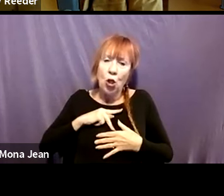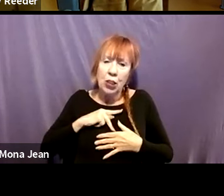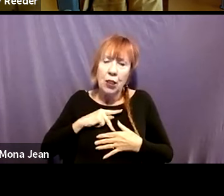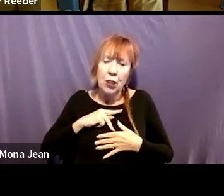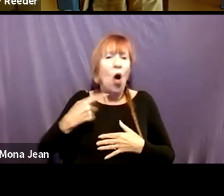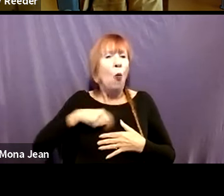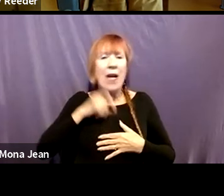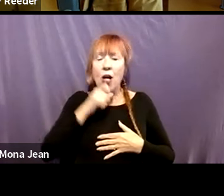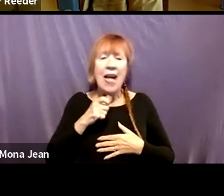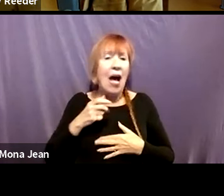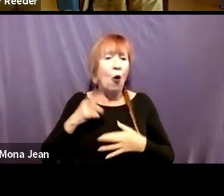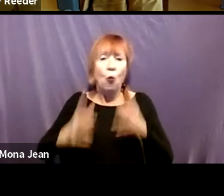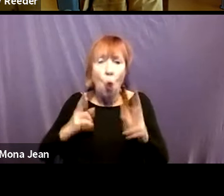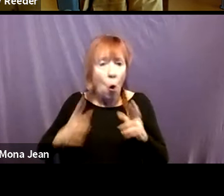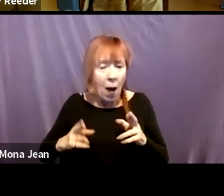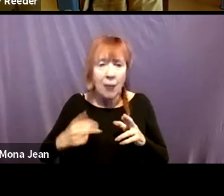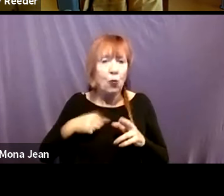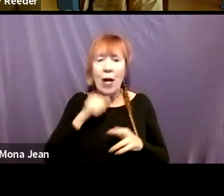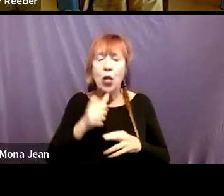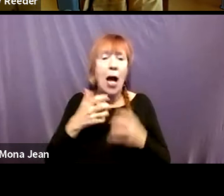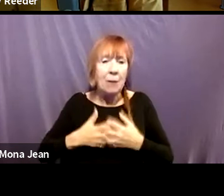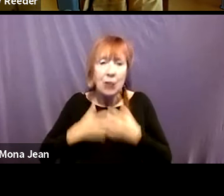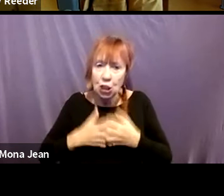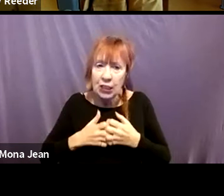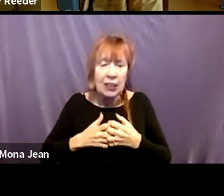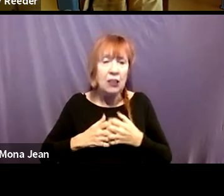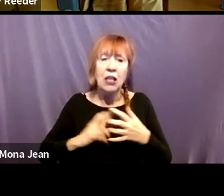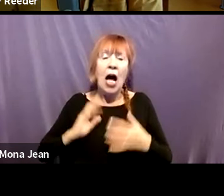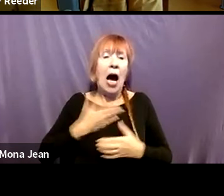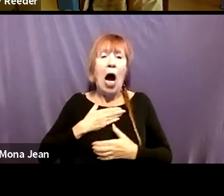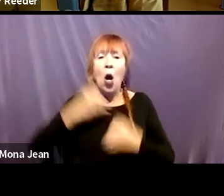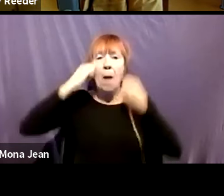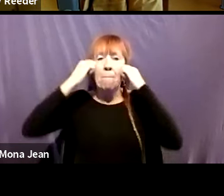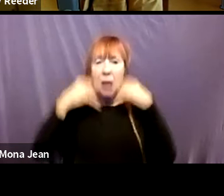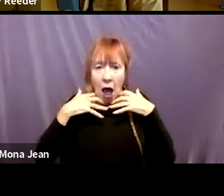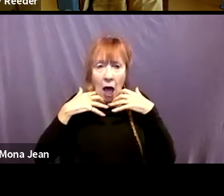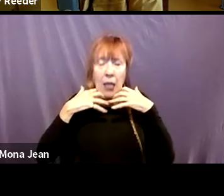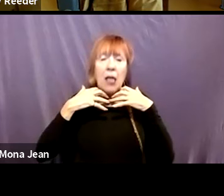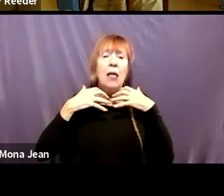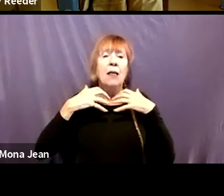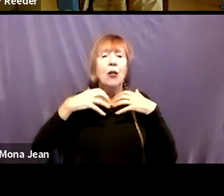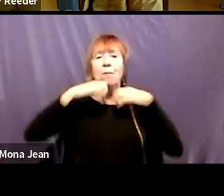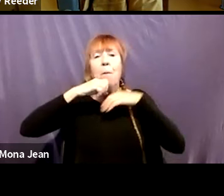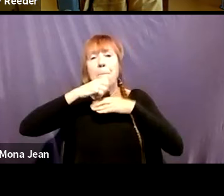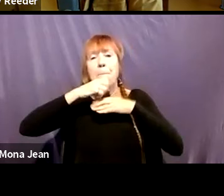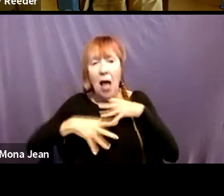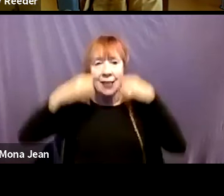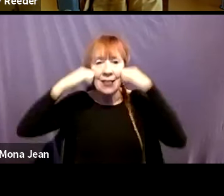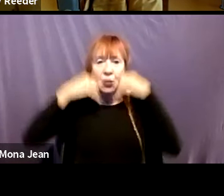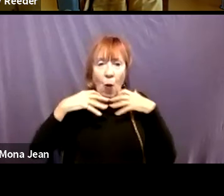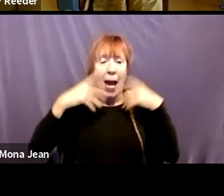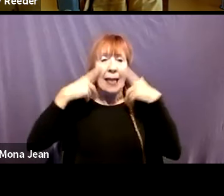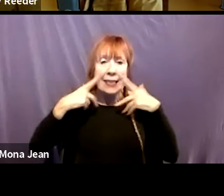So your blood, your sweat, and you tears, that's what they're buying. Like they're buying your story, but they're also,